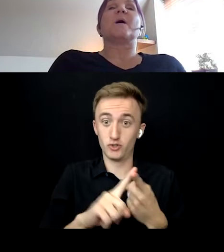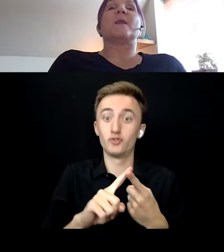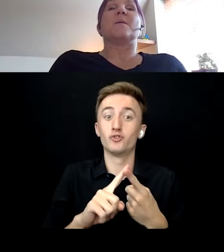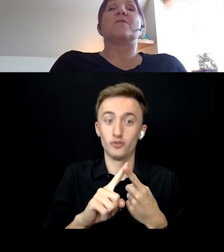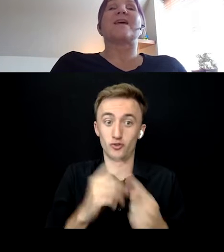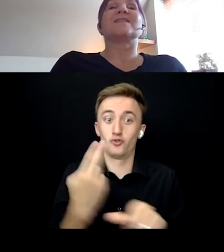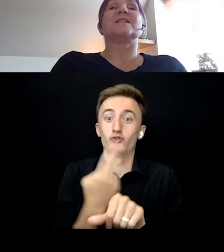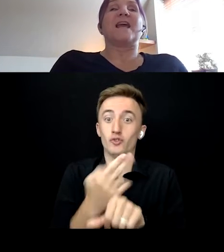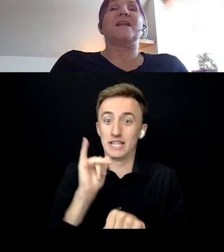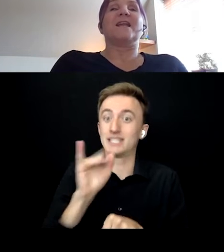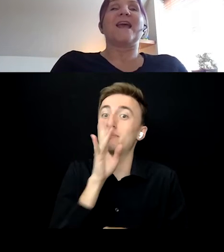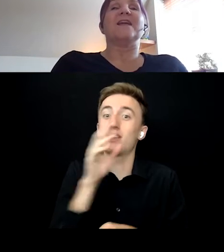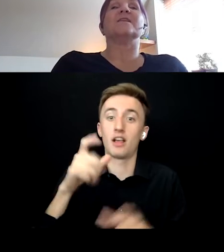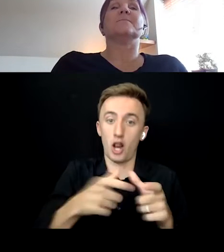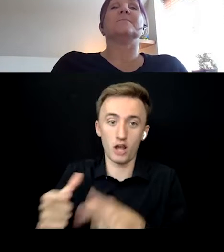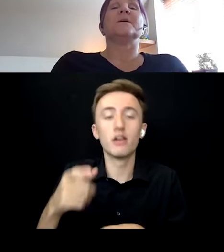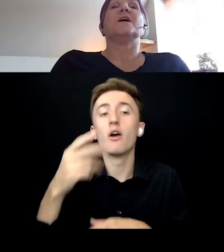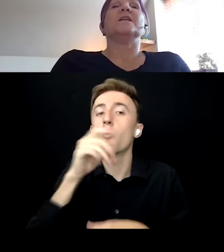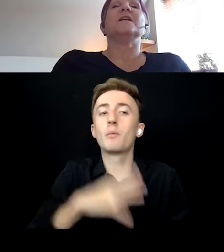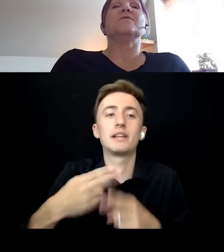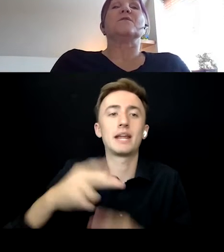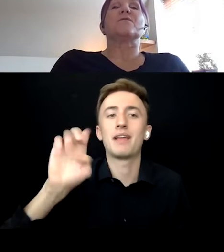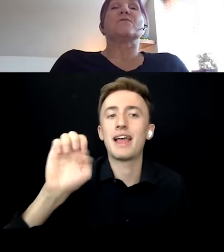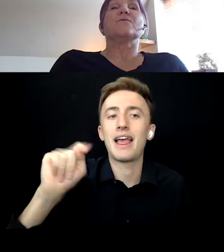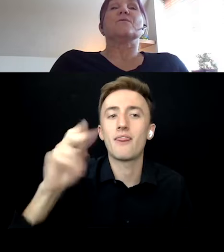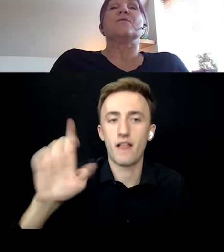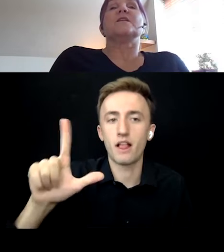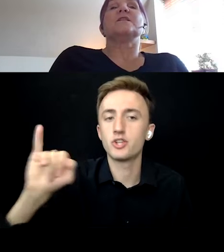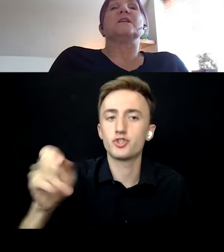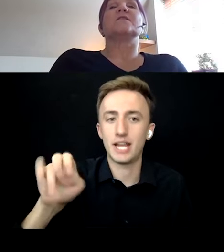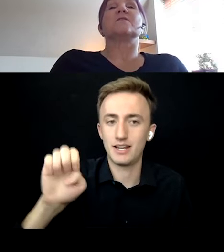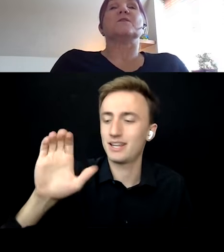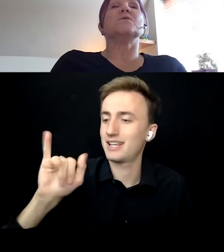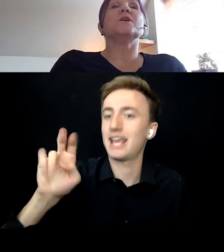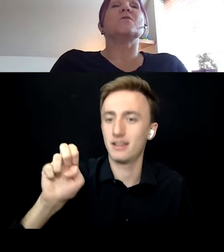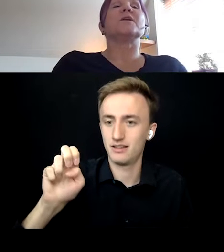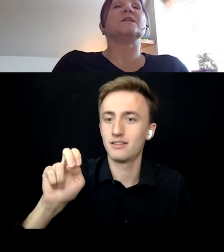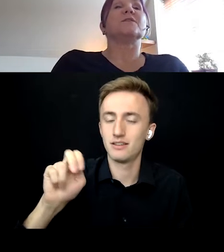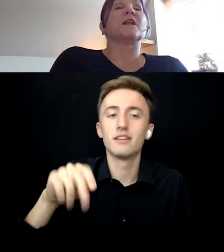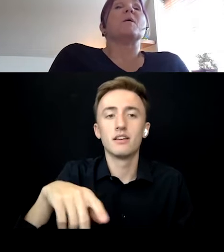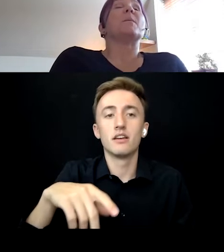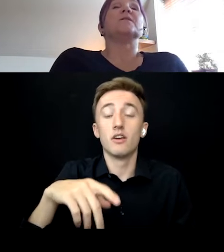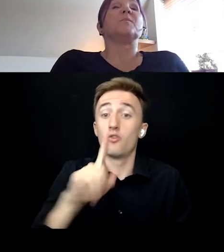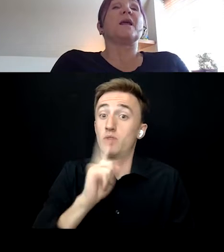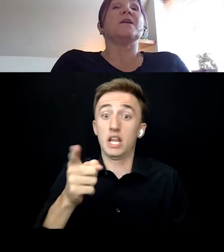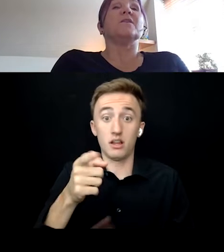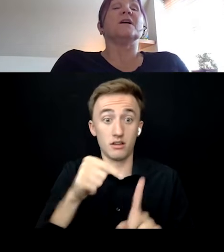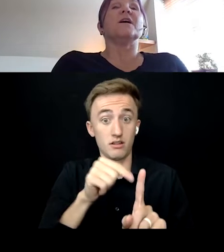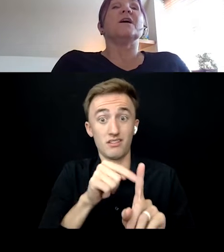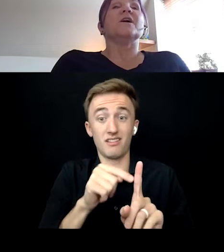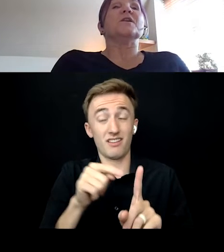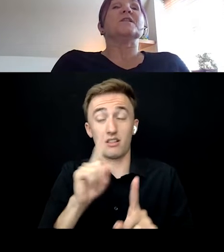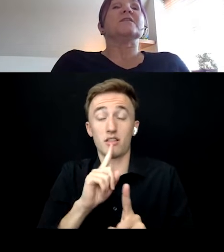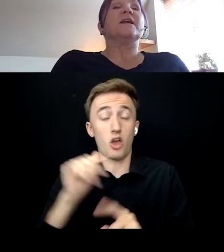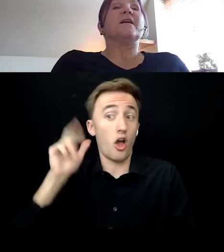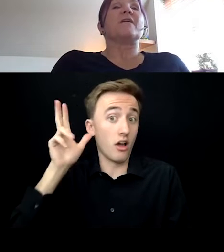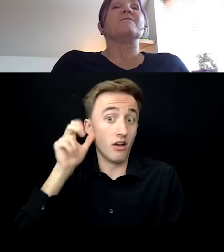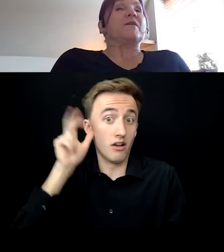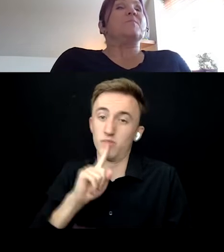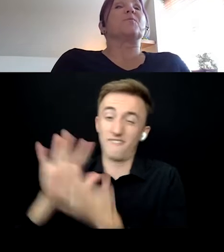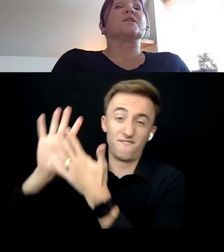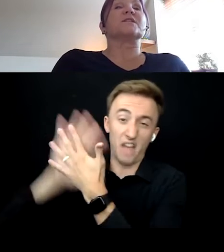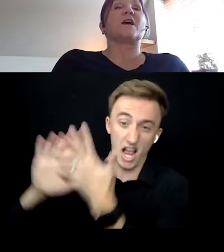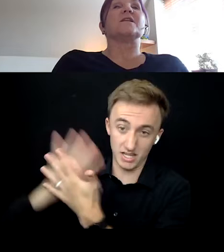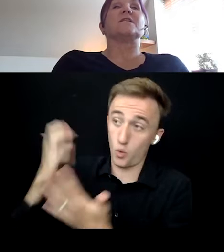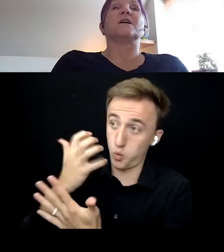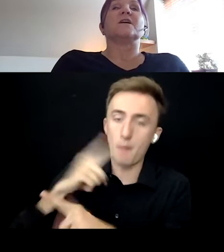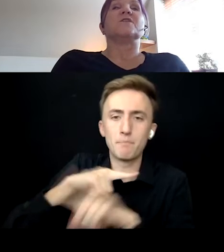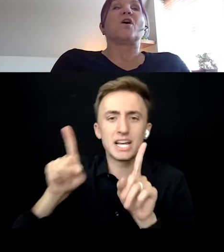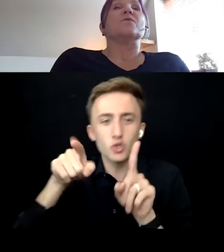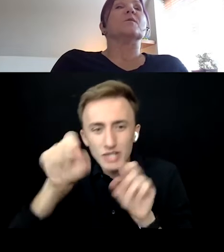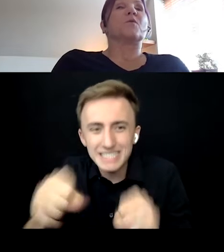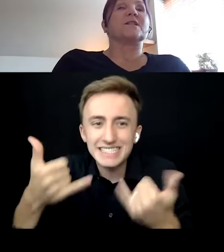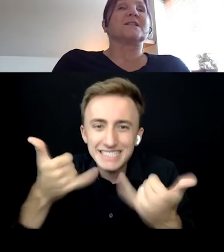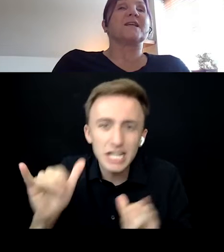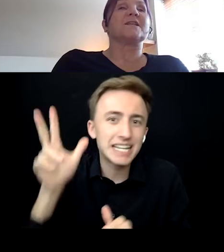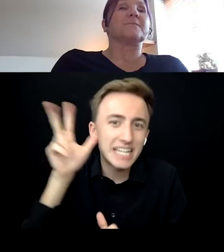by the name of at Ethel Jane Cain. And you could still hear that very precise tone and visitation.